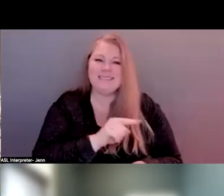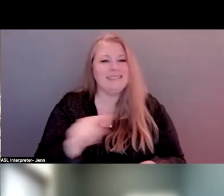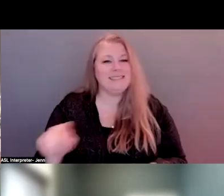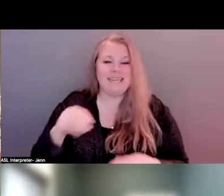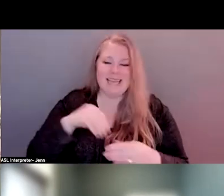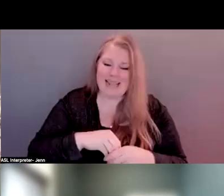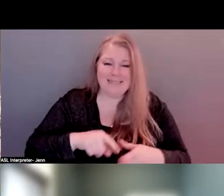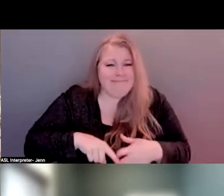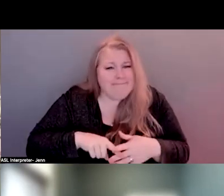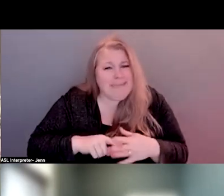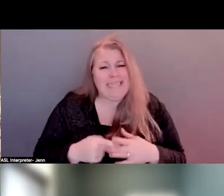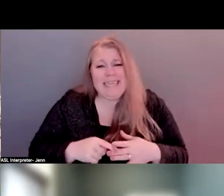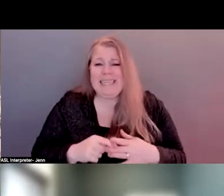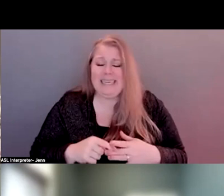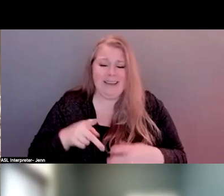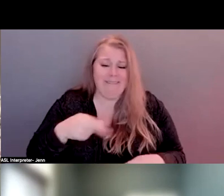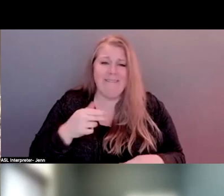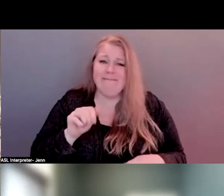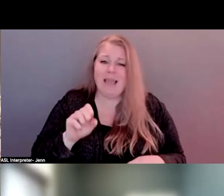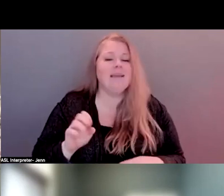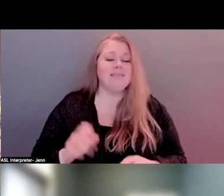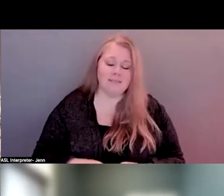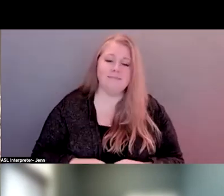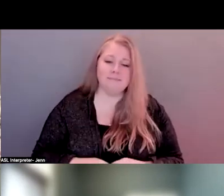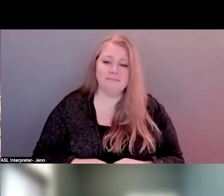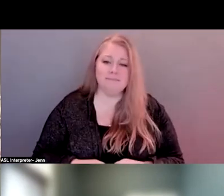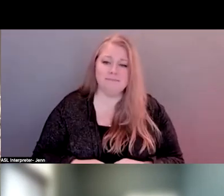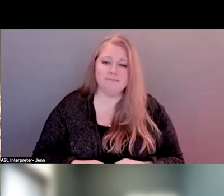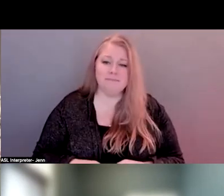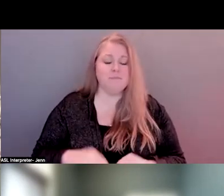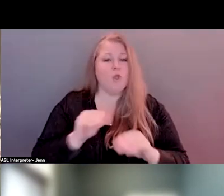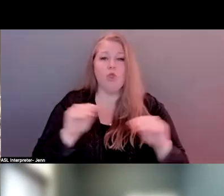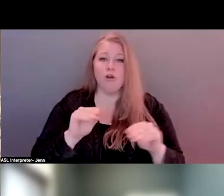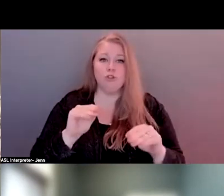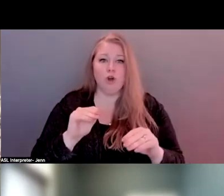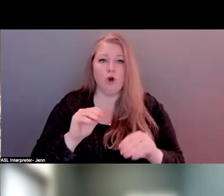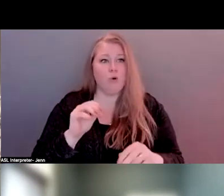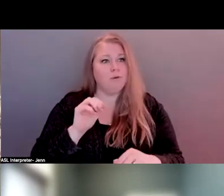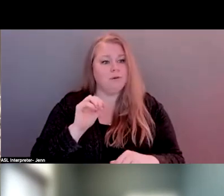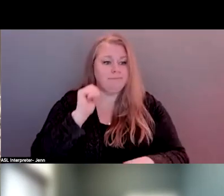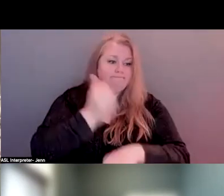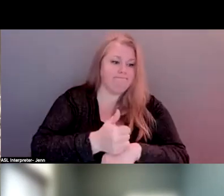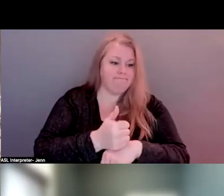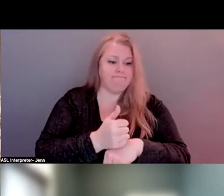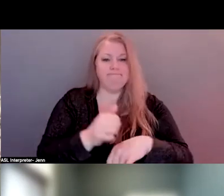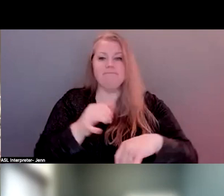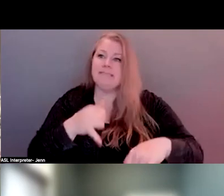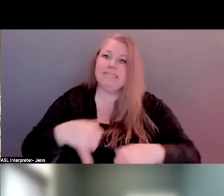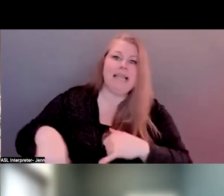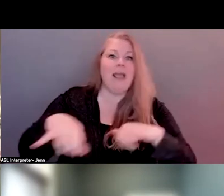So that...there is no standard world, well established even interaction techniques